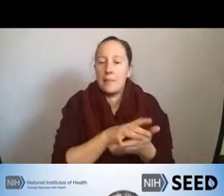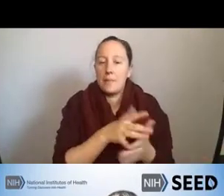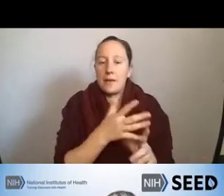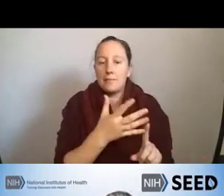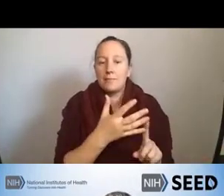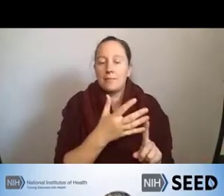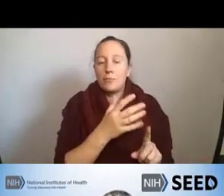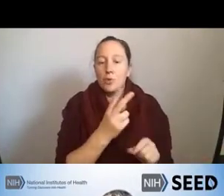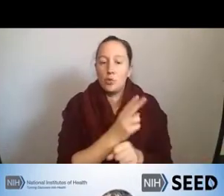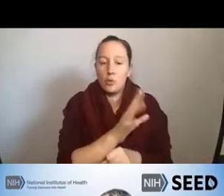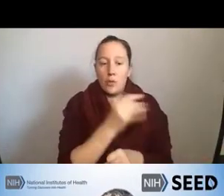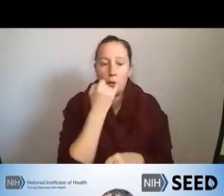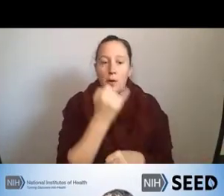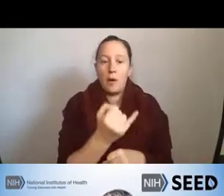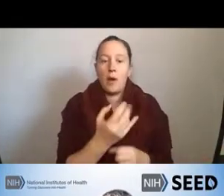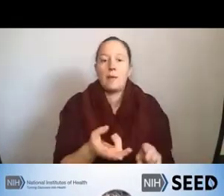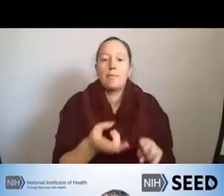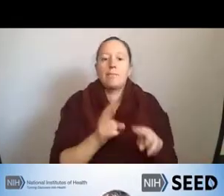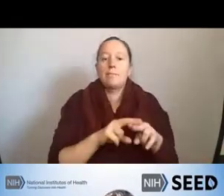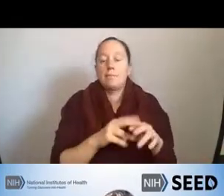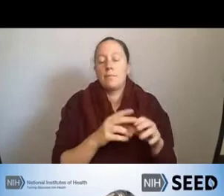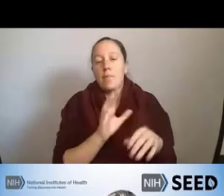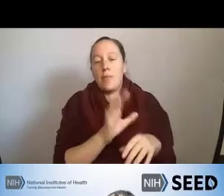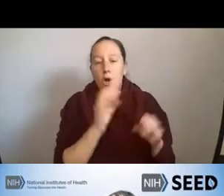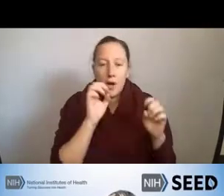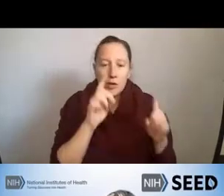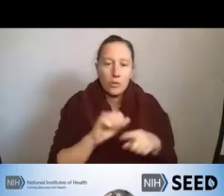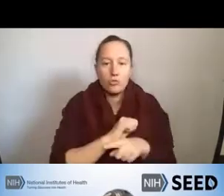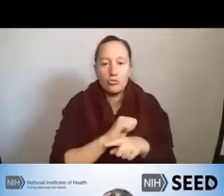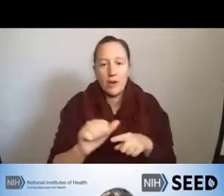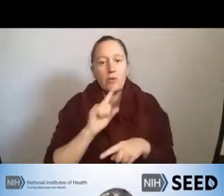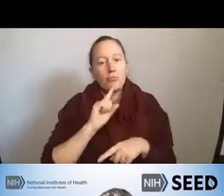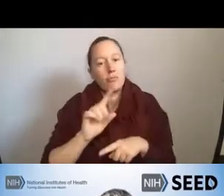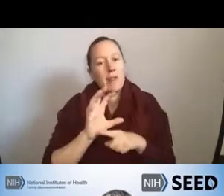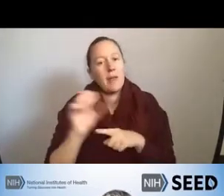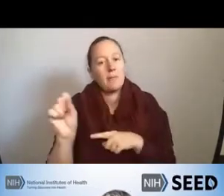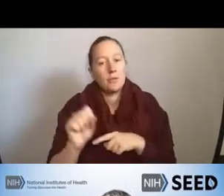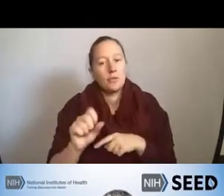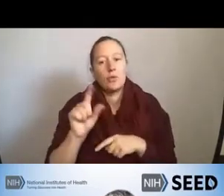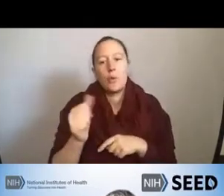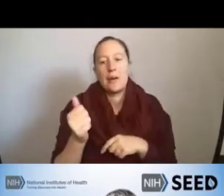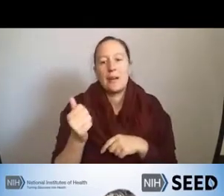and training and support and take it forward. And so in 2015, we expanded the program